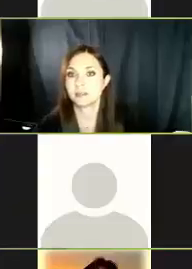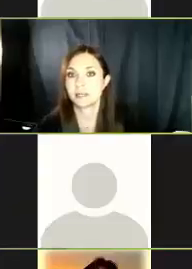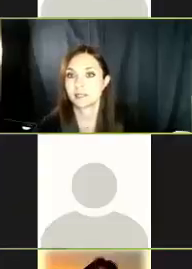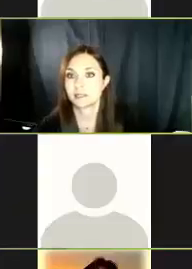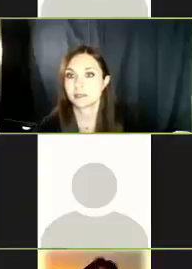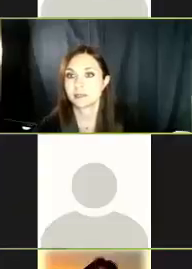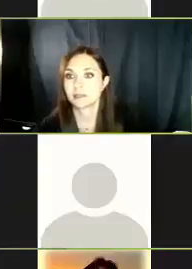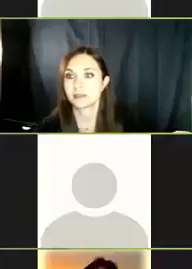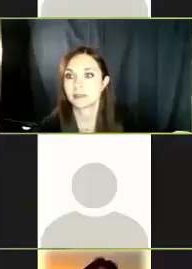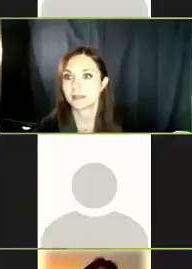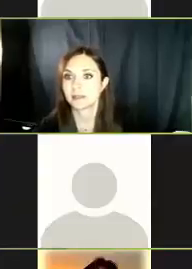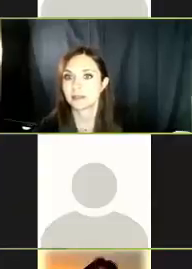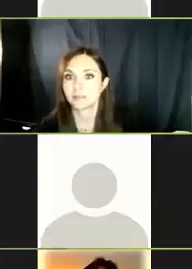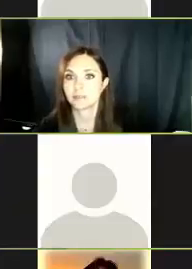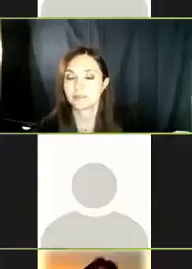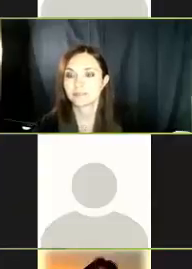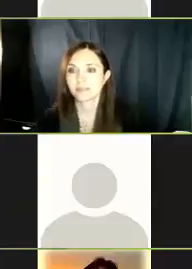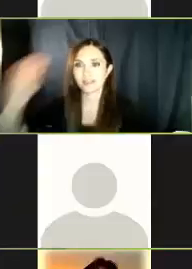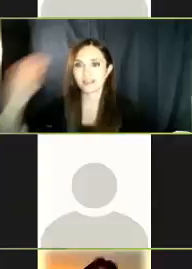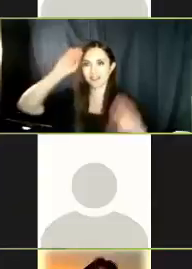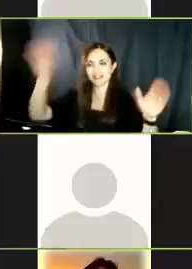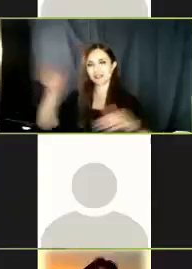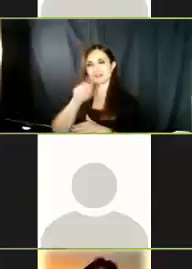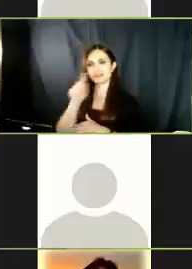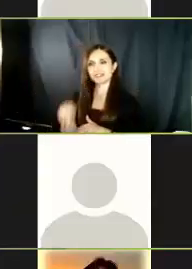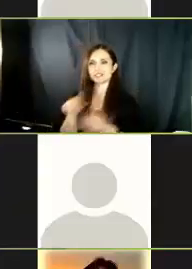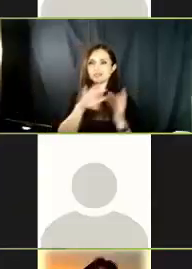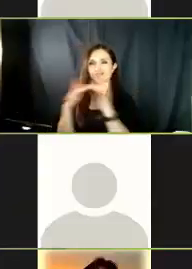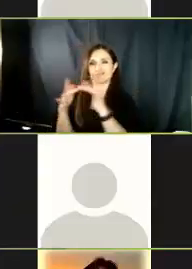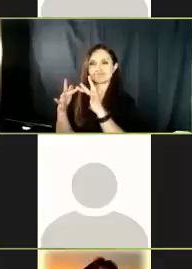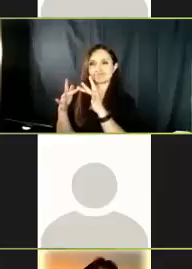Barbara Mairs: Welcome to the TXVSN Online Learning Conference.